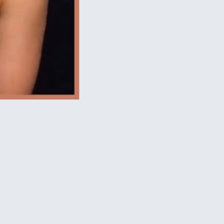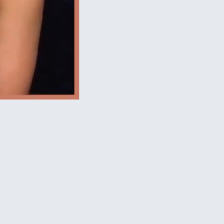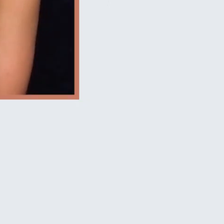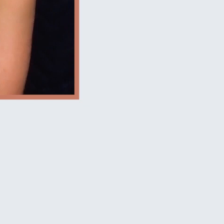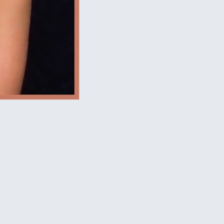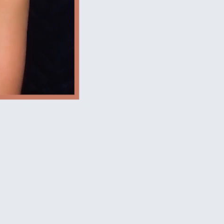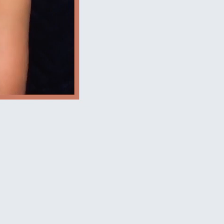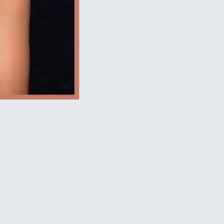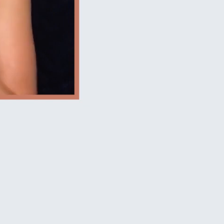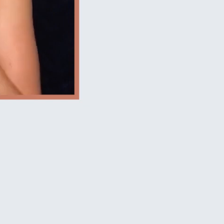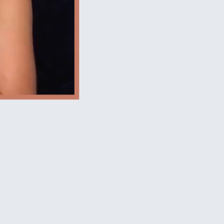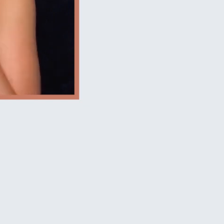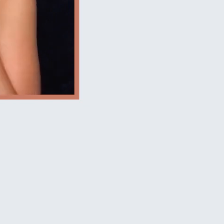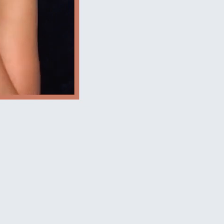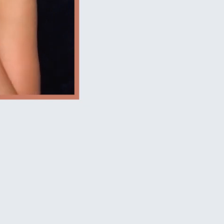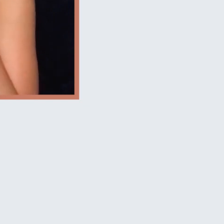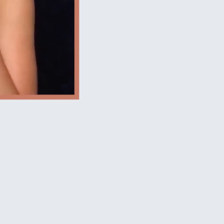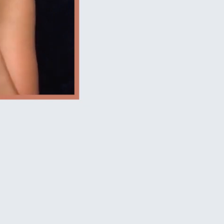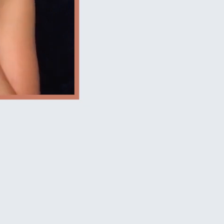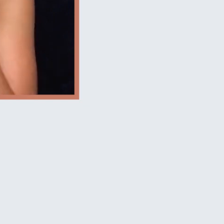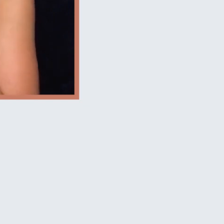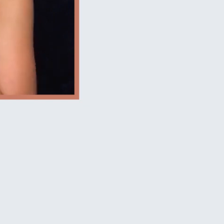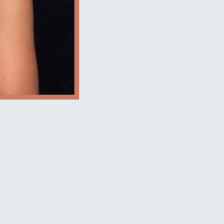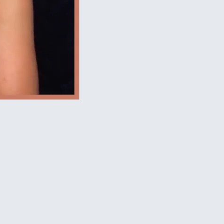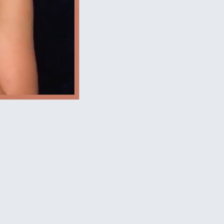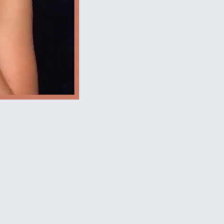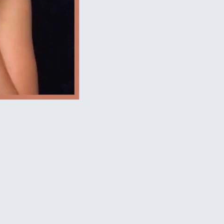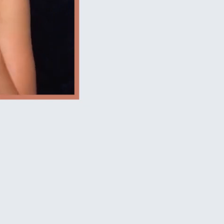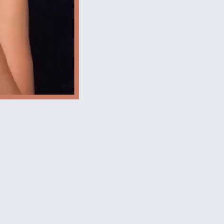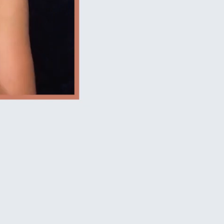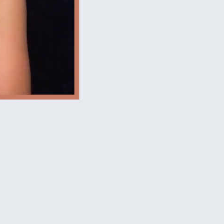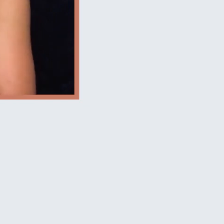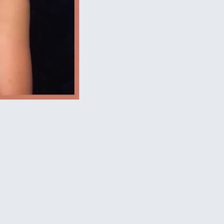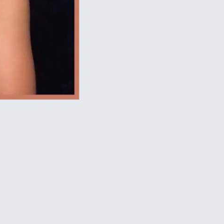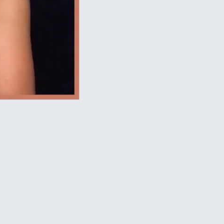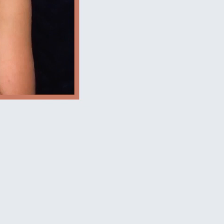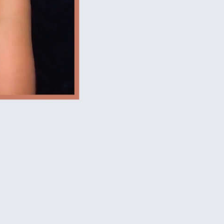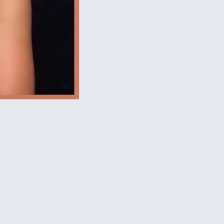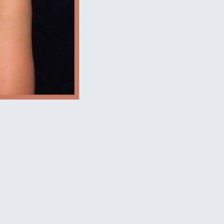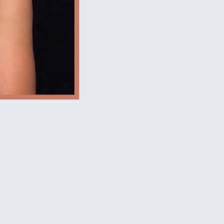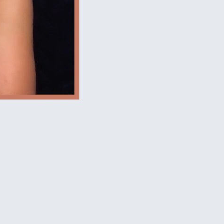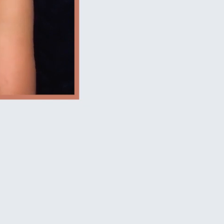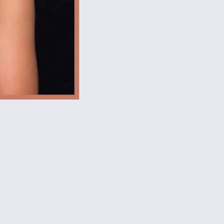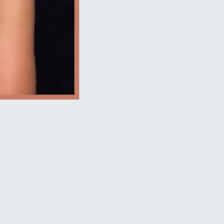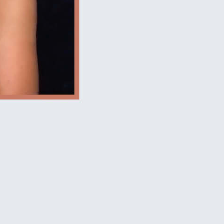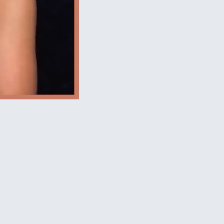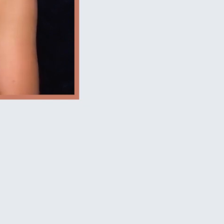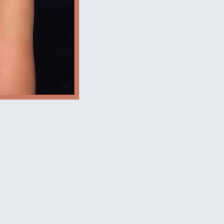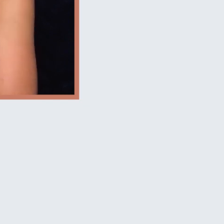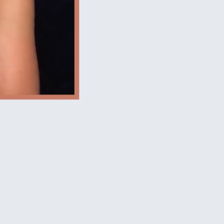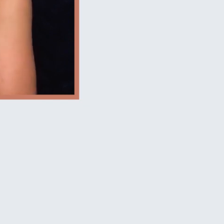Hopefully, right, knock on wood, but we'll see. Yeah, it's amazing, again, so many people don't realize